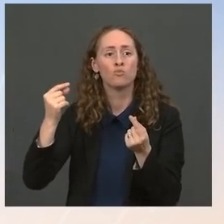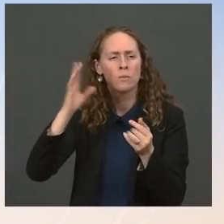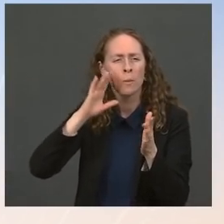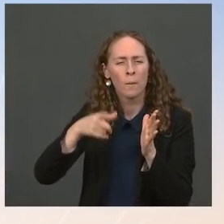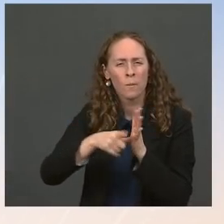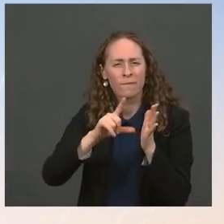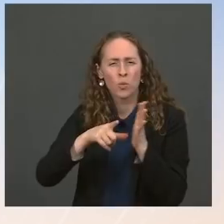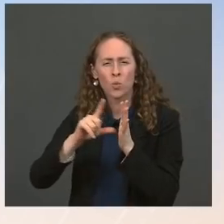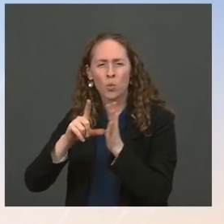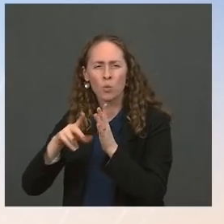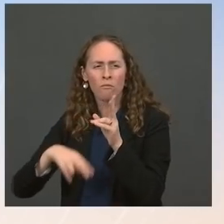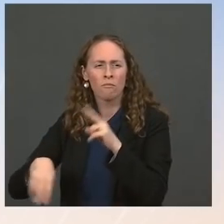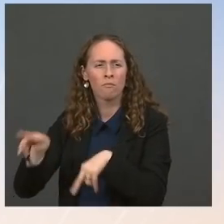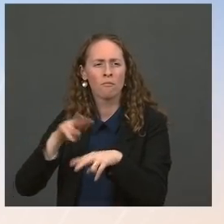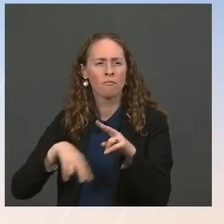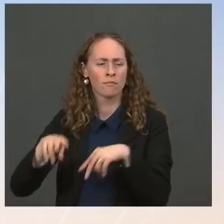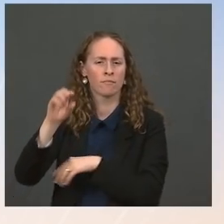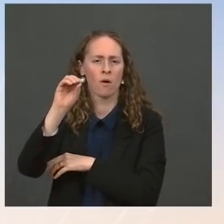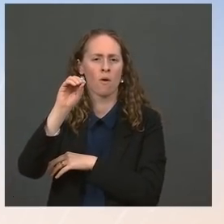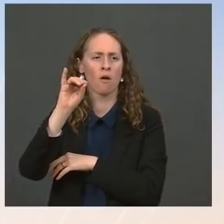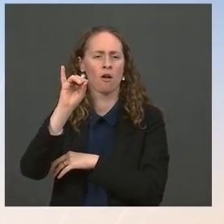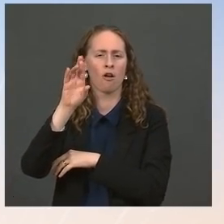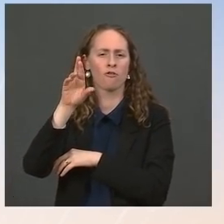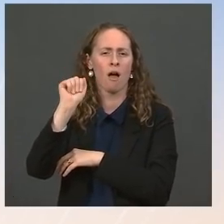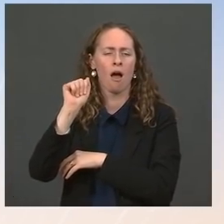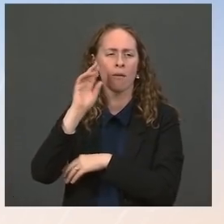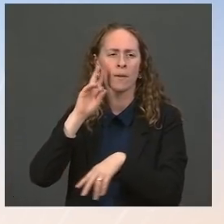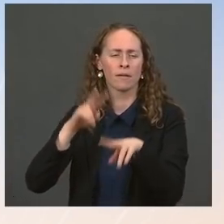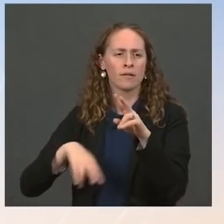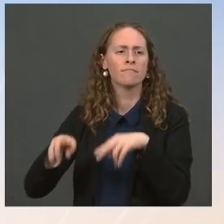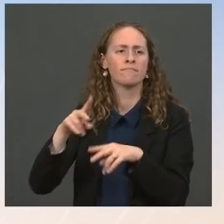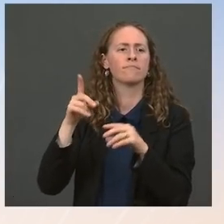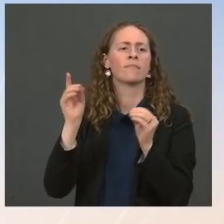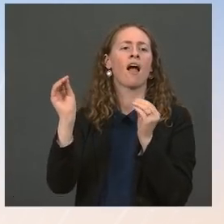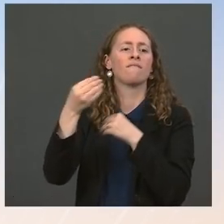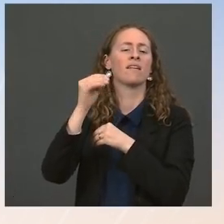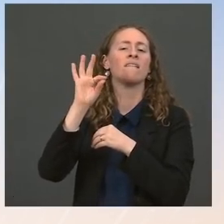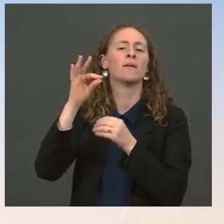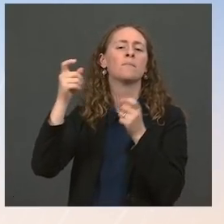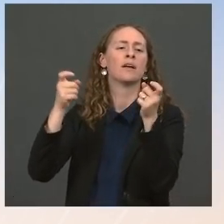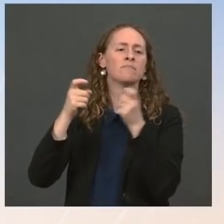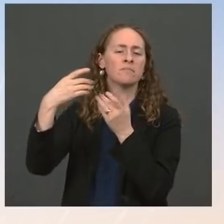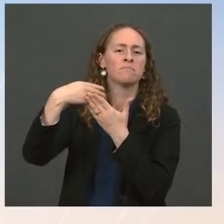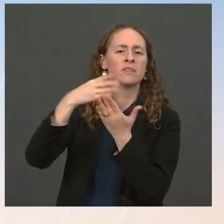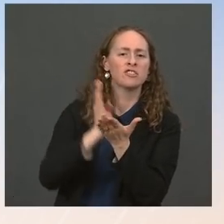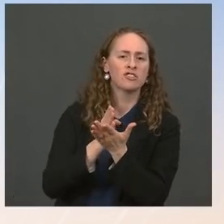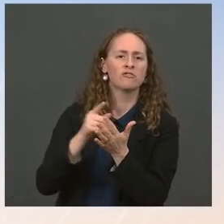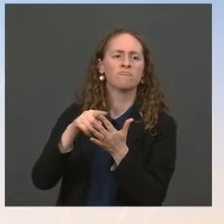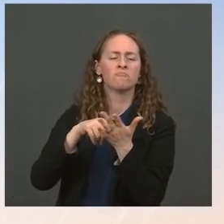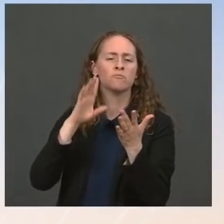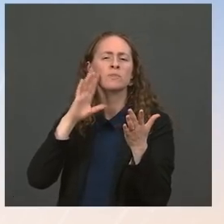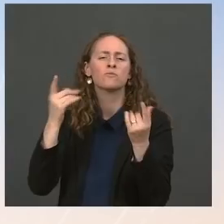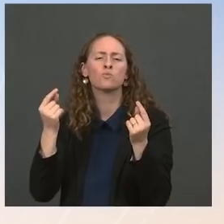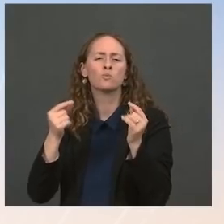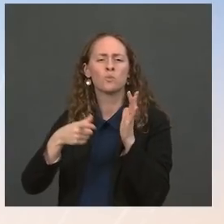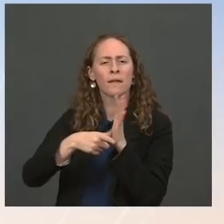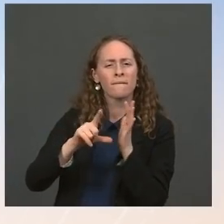OIRA, which is a division of the Office of Management and Budget that does regulatory reviews. We don't, as a prac- -- as a longstanding practice,